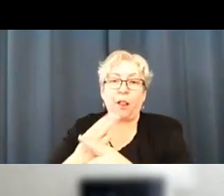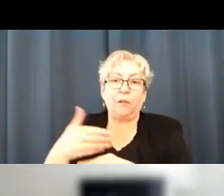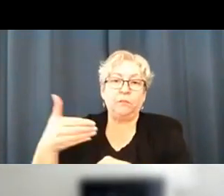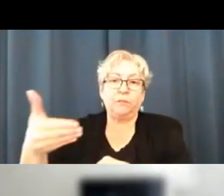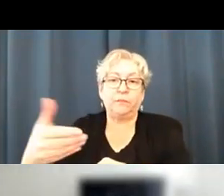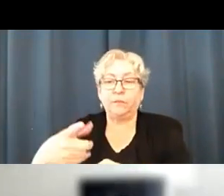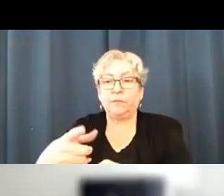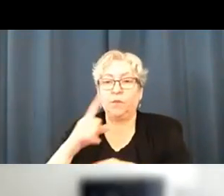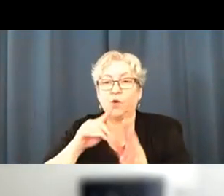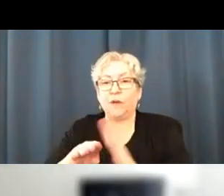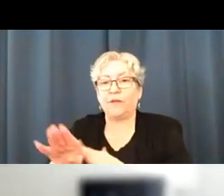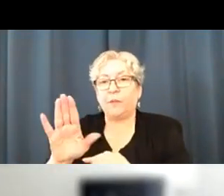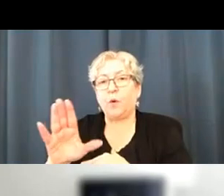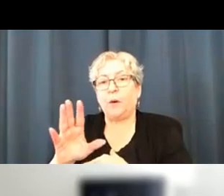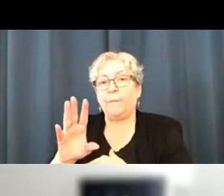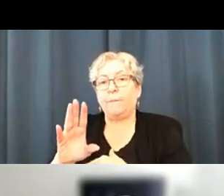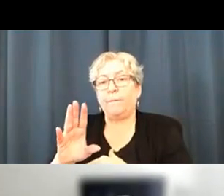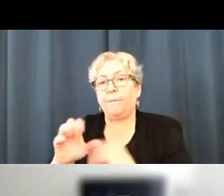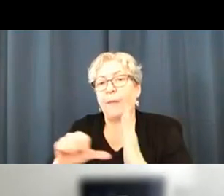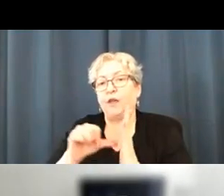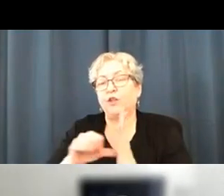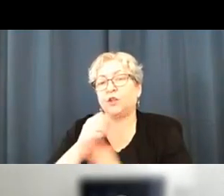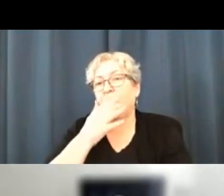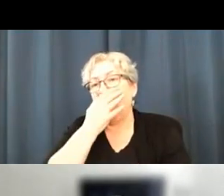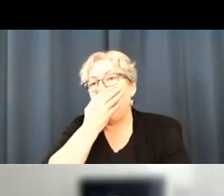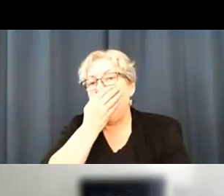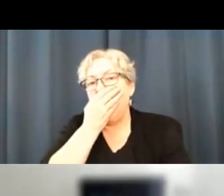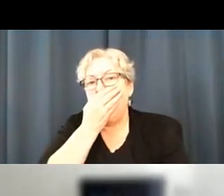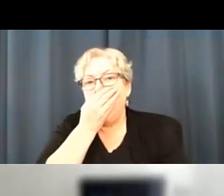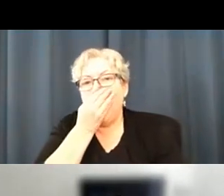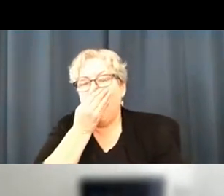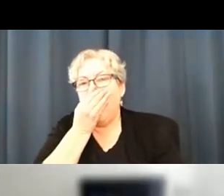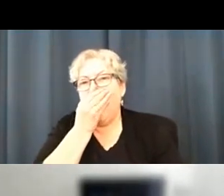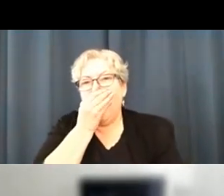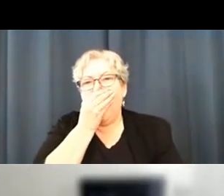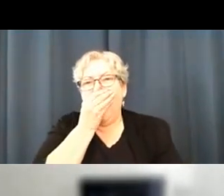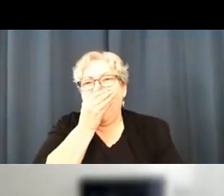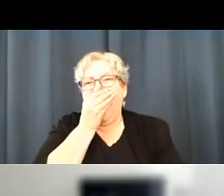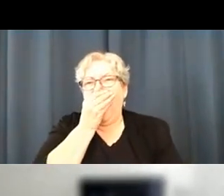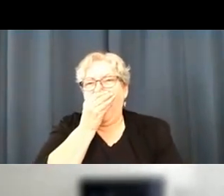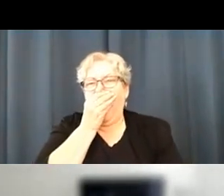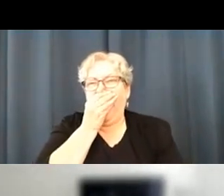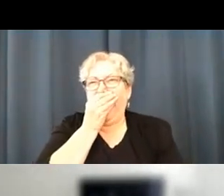as you're developing it. So, what do we do when we find the problem? So, you did some testing, you decided,